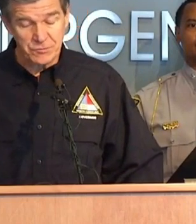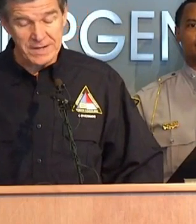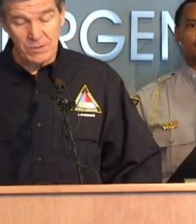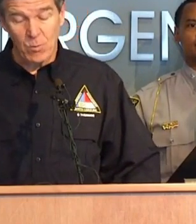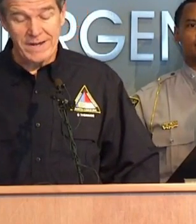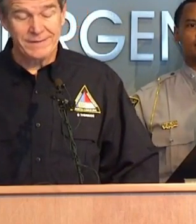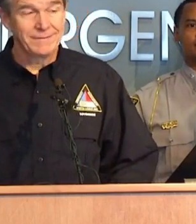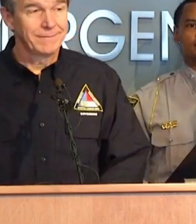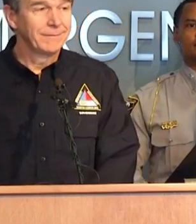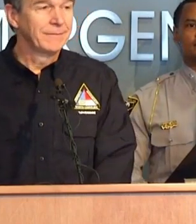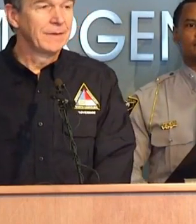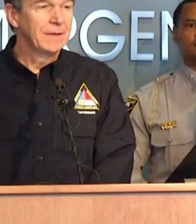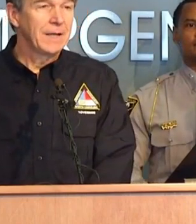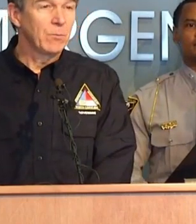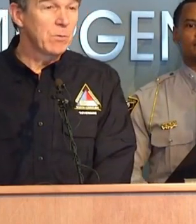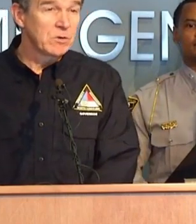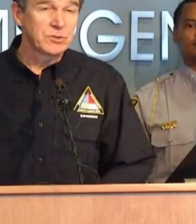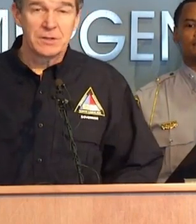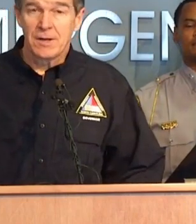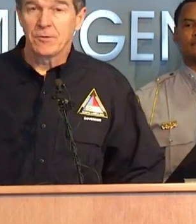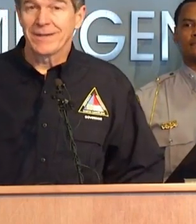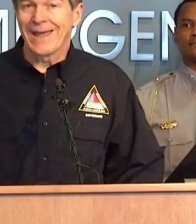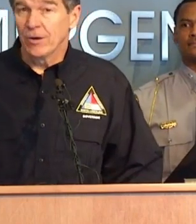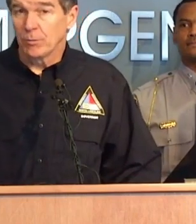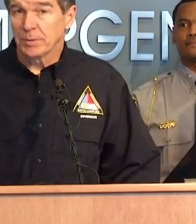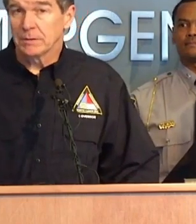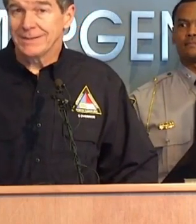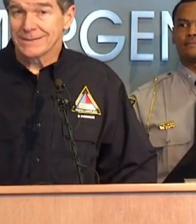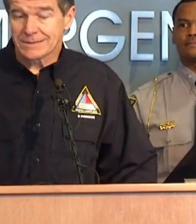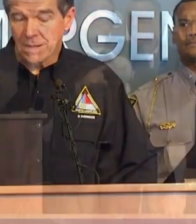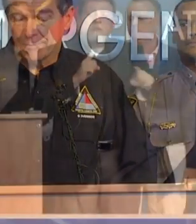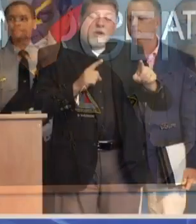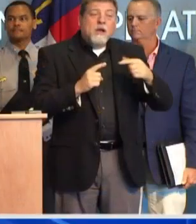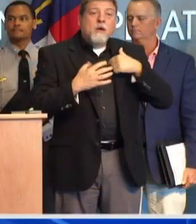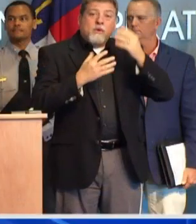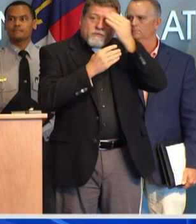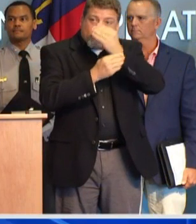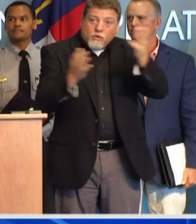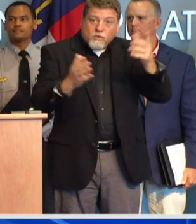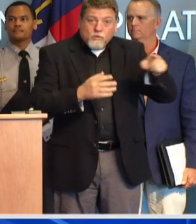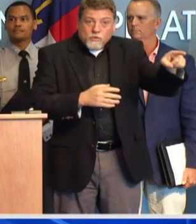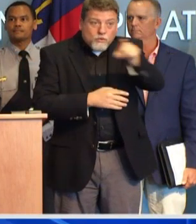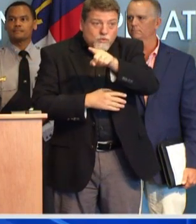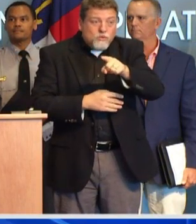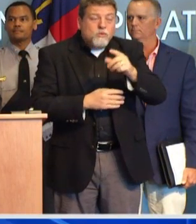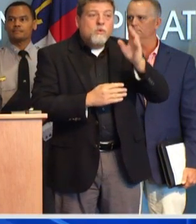IN OUR MOUNTAIN COUNTIES. AND THEY'VE BEEN WITHOUT IT FOR SEVERAL DAYS NOW. THAT'S A LONG, COLD,